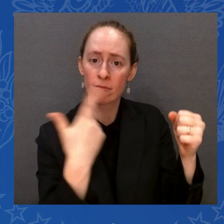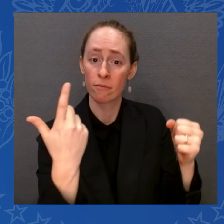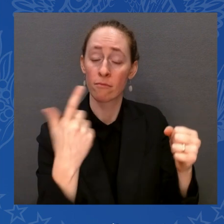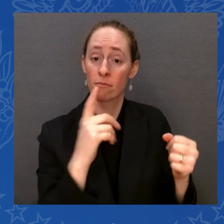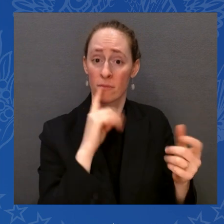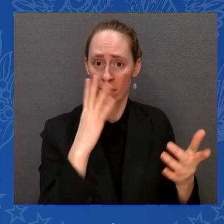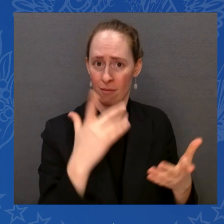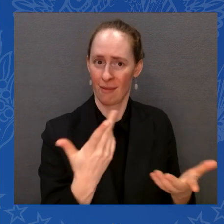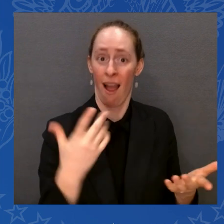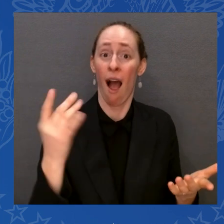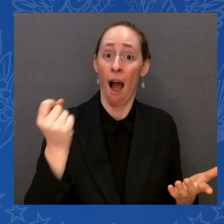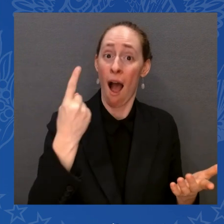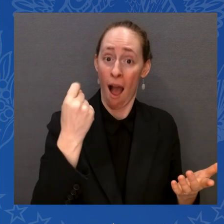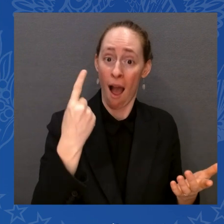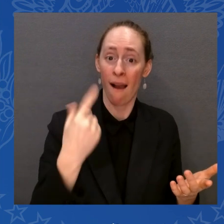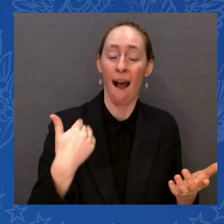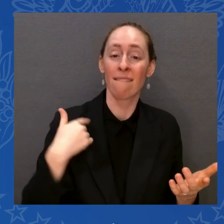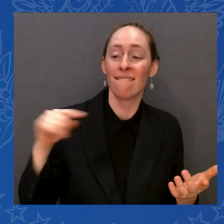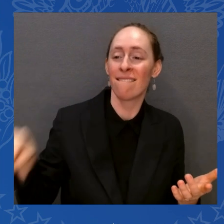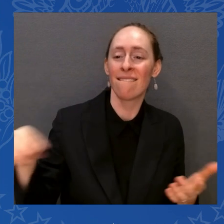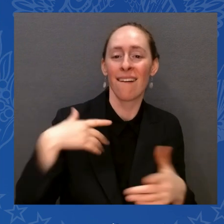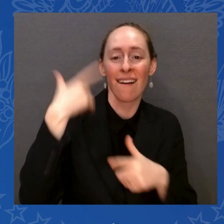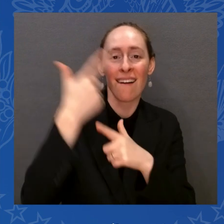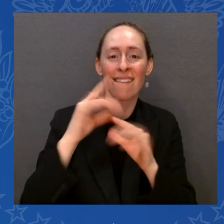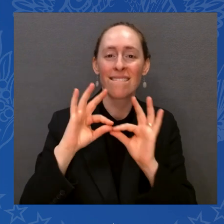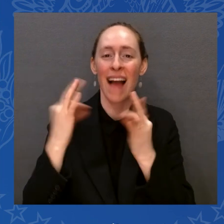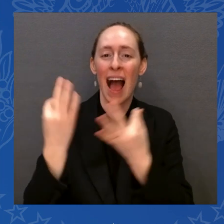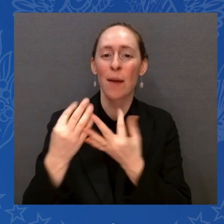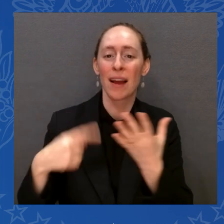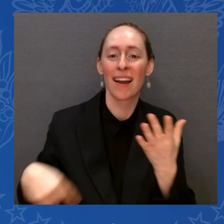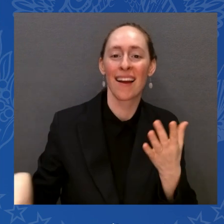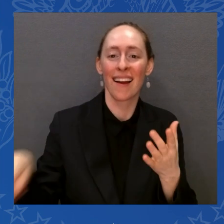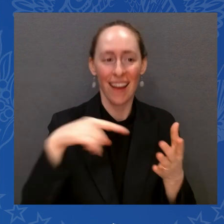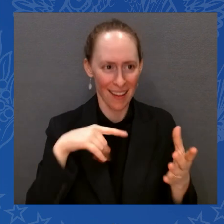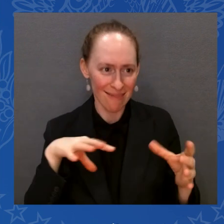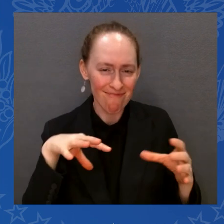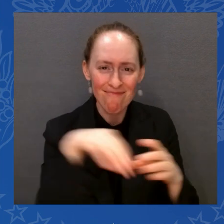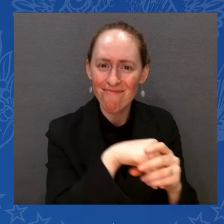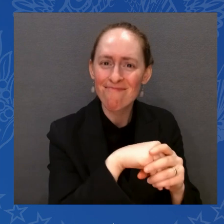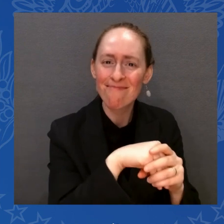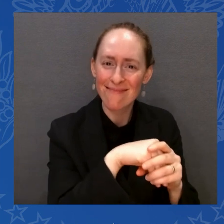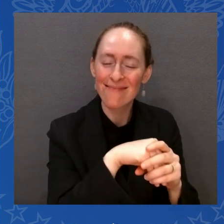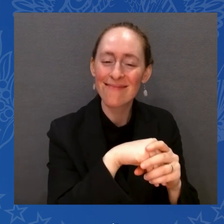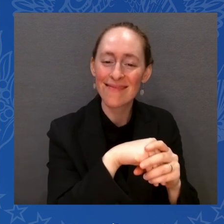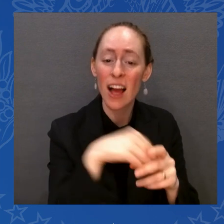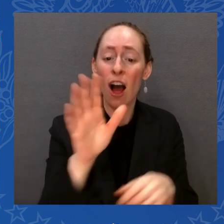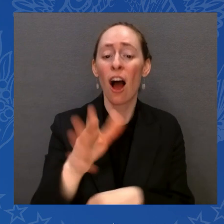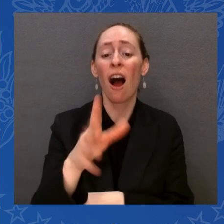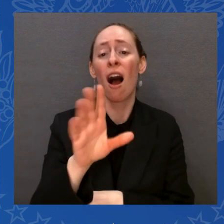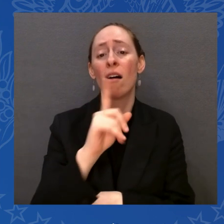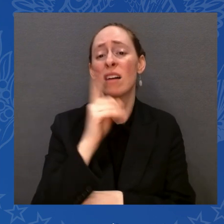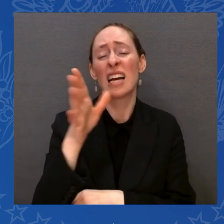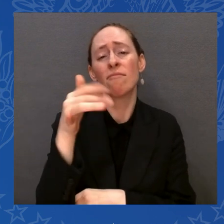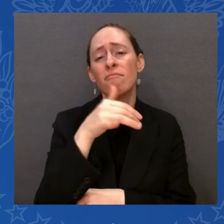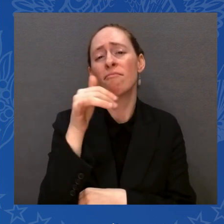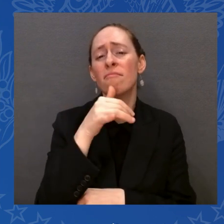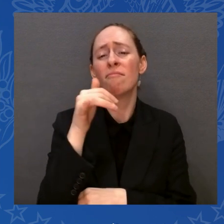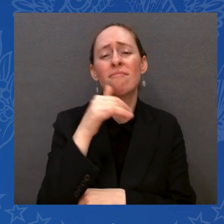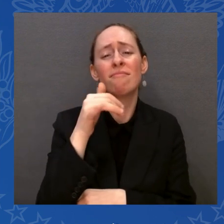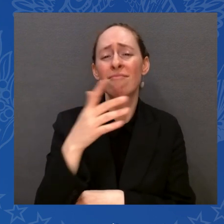And there has been no greater friend than President Biden when it comes to creating more union jobs, building our roads and bridges,